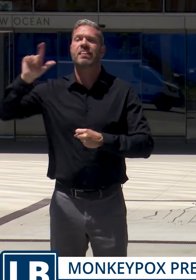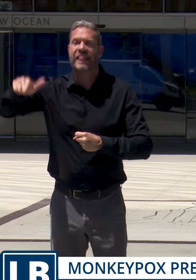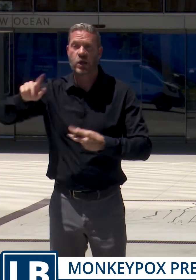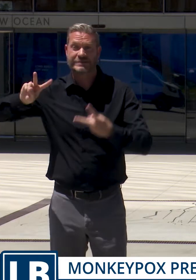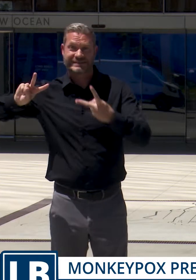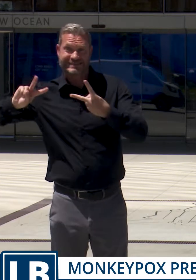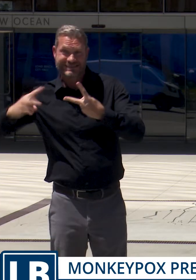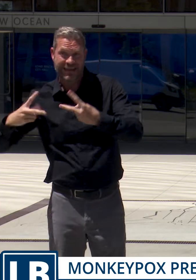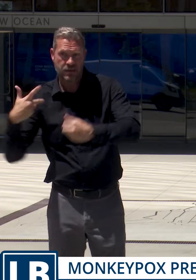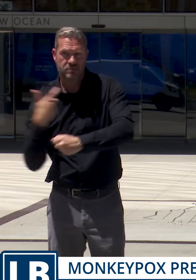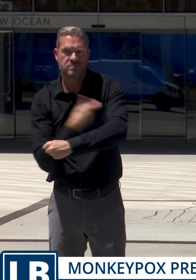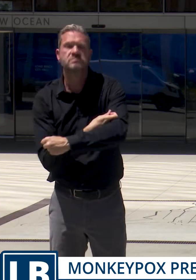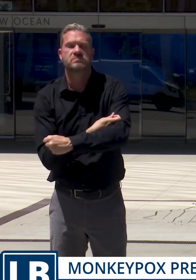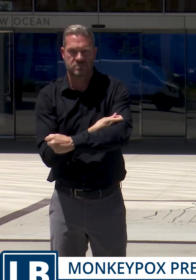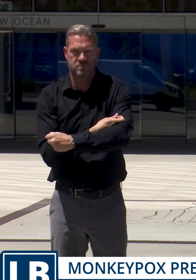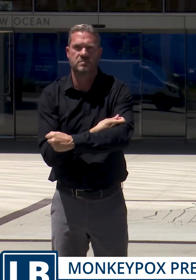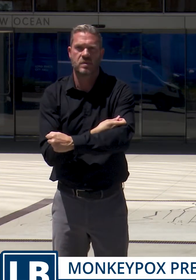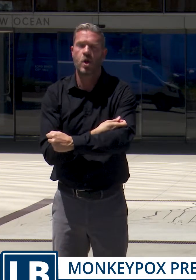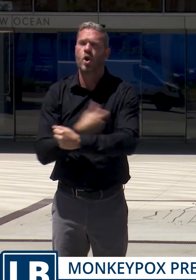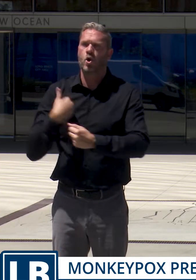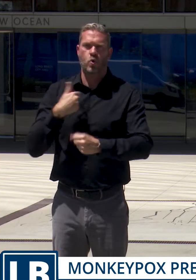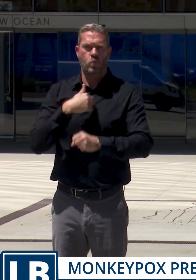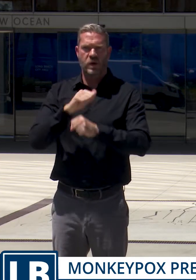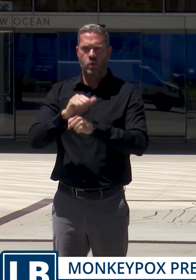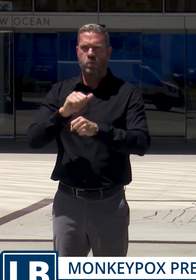we will expand eligibility as additional vaccine is available